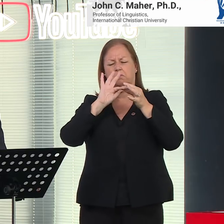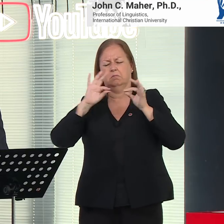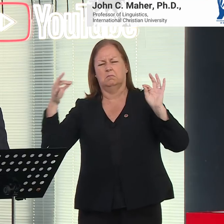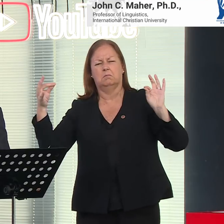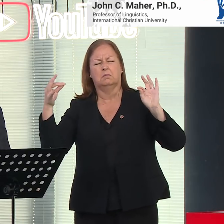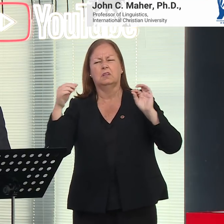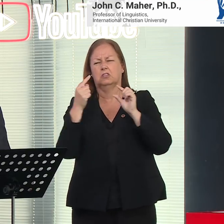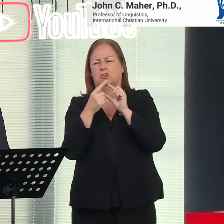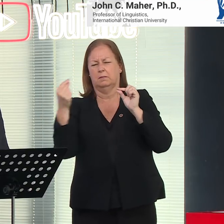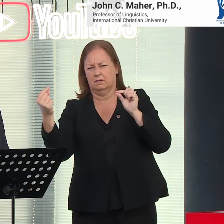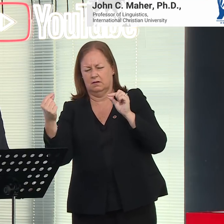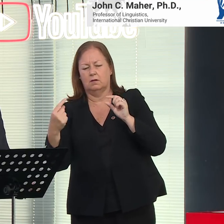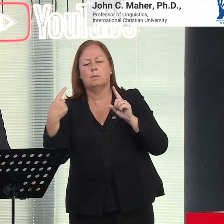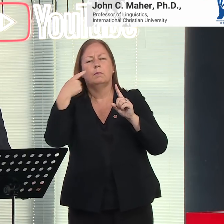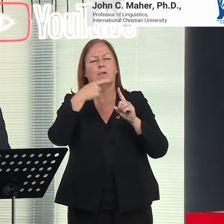Today, it is an honor to speak to you.